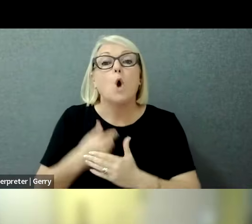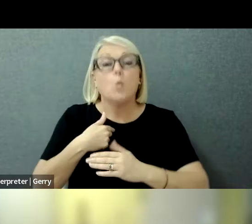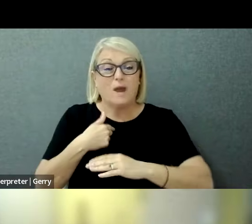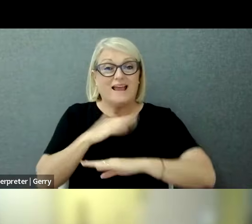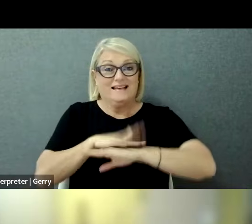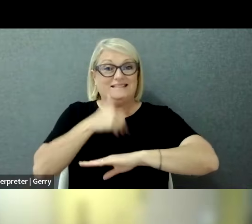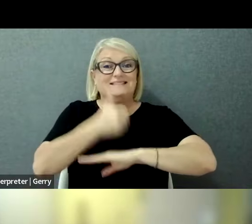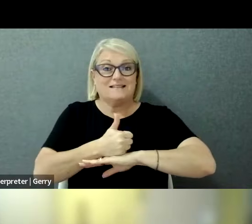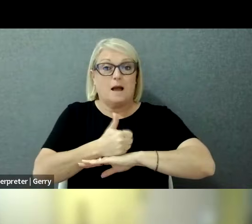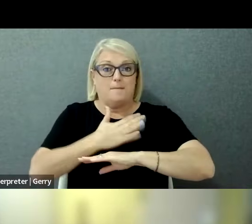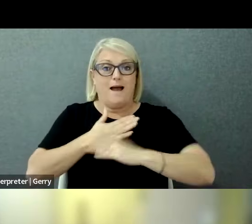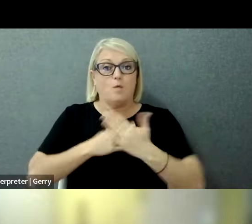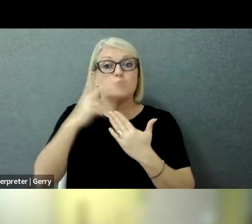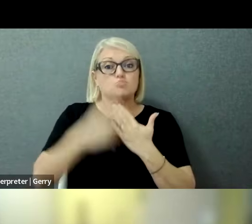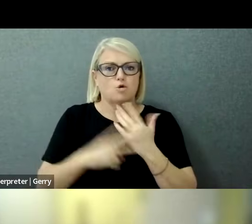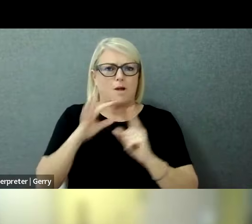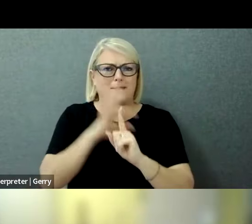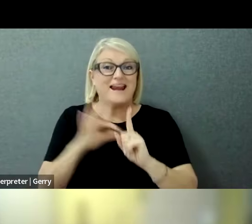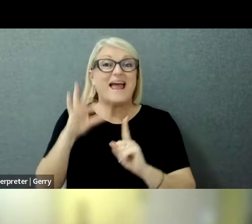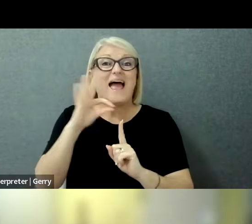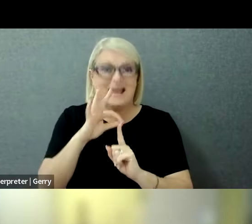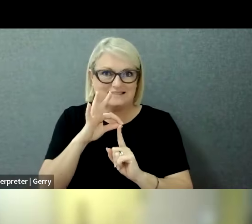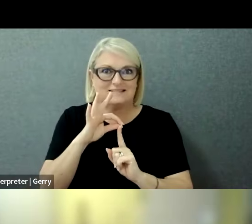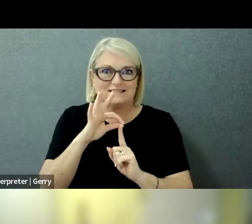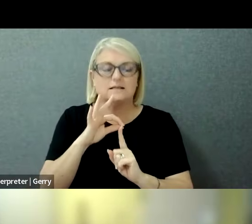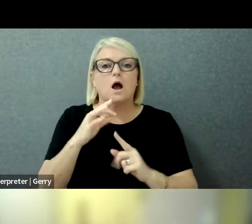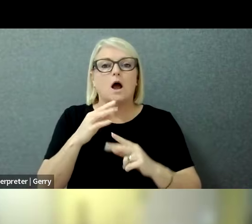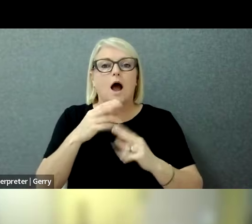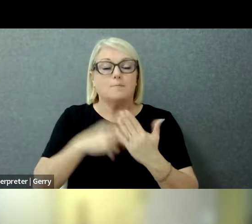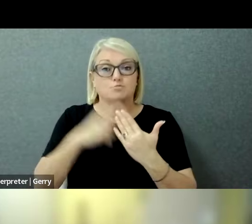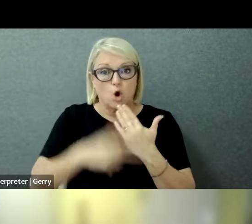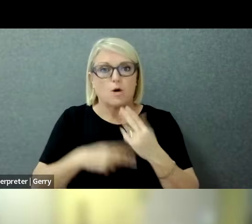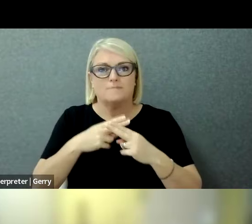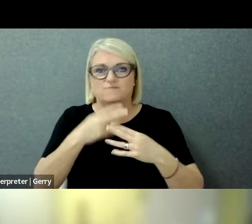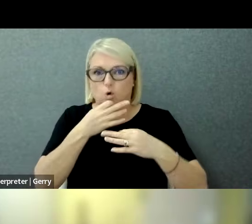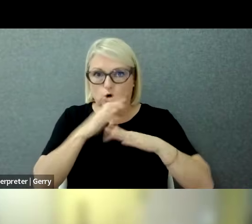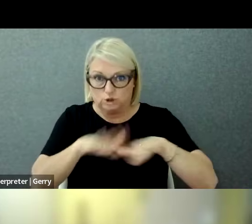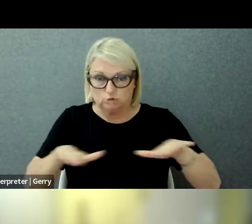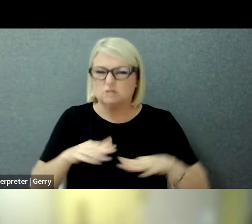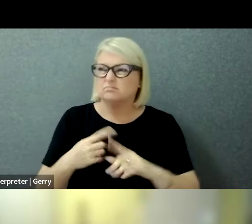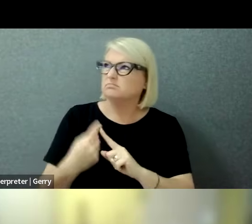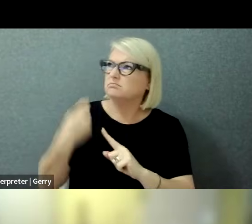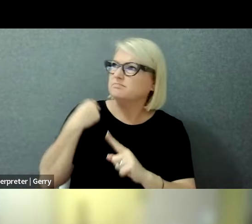things we looked at was that there were a large number of children entering the NDIS who have had